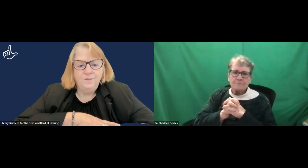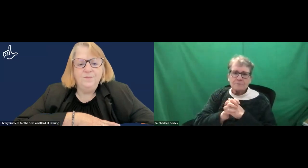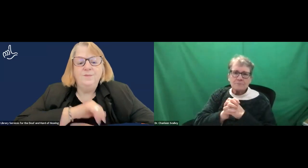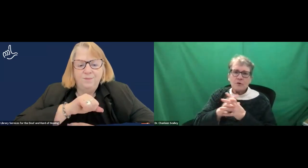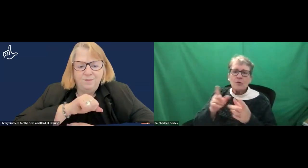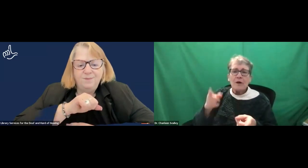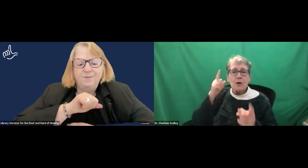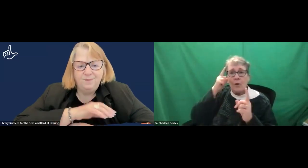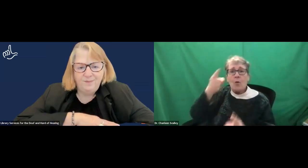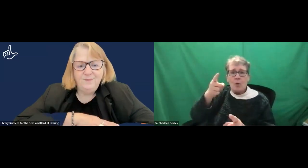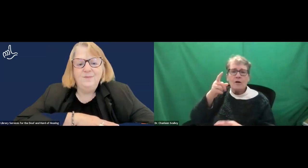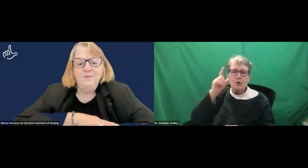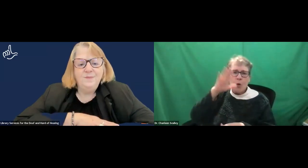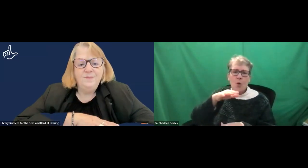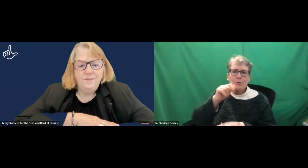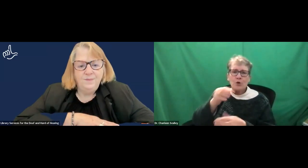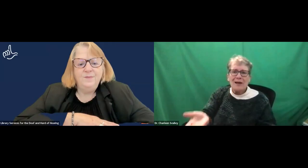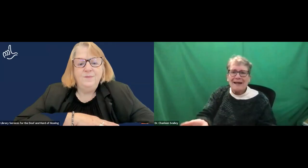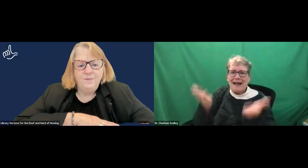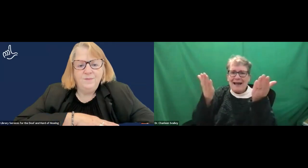dependent-- based on what the child's needs are.